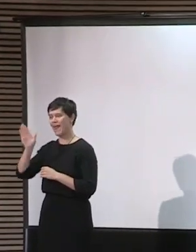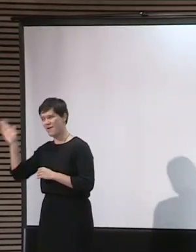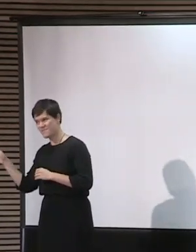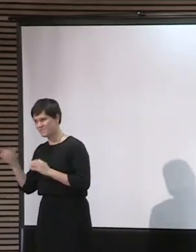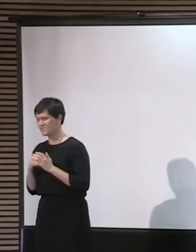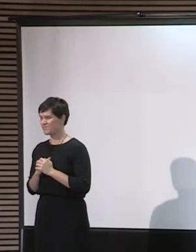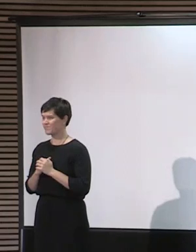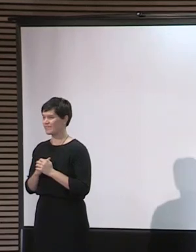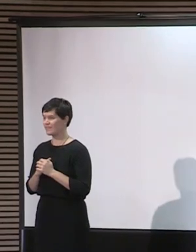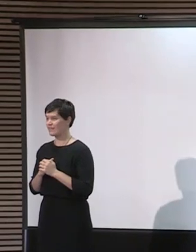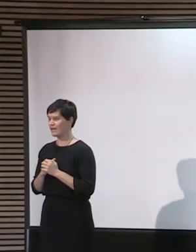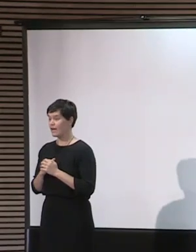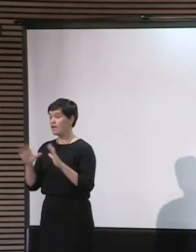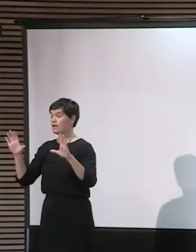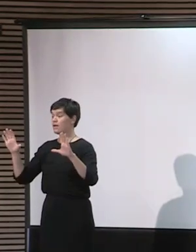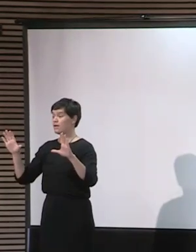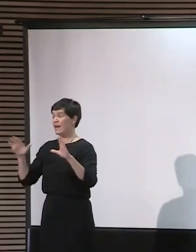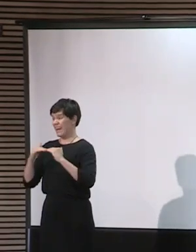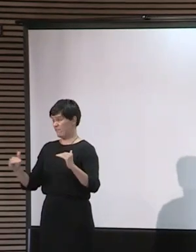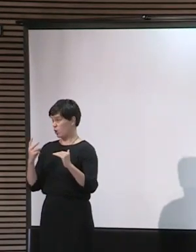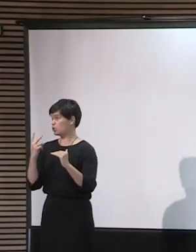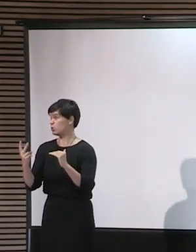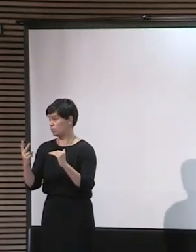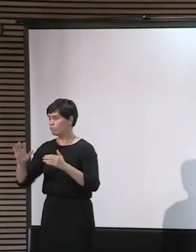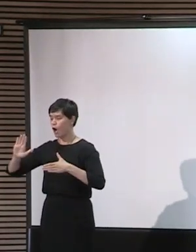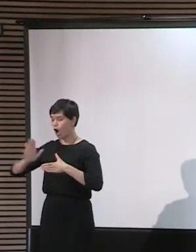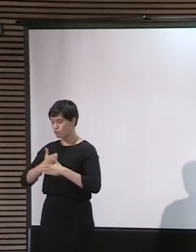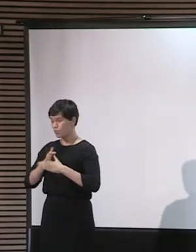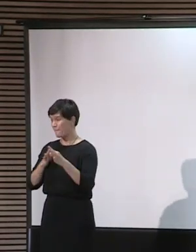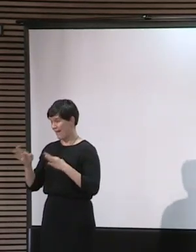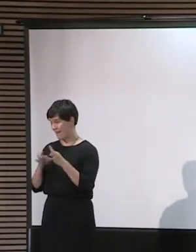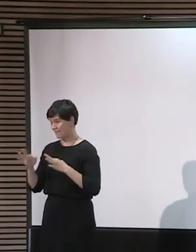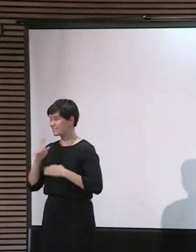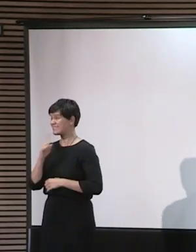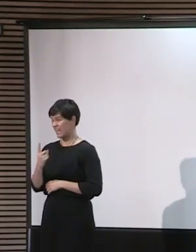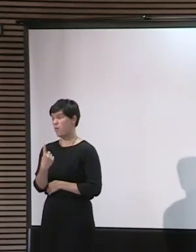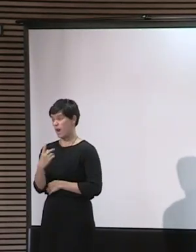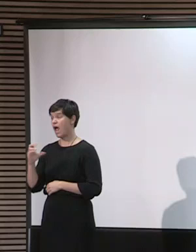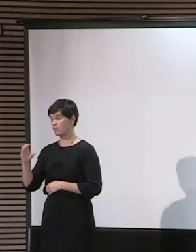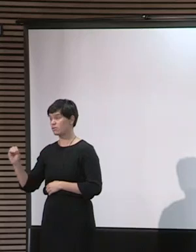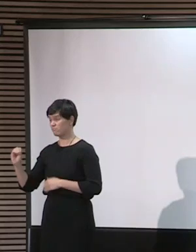his own advice. Thanks, Prime Minister. Kia ora